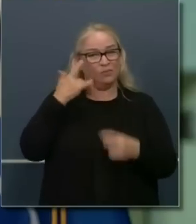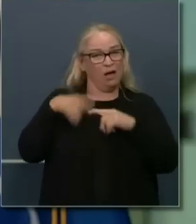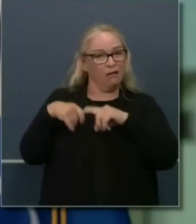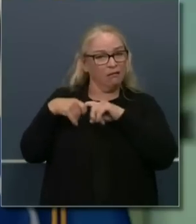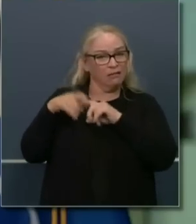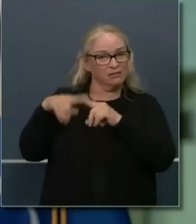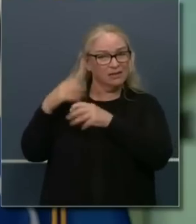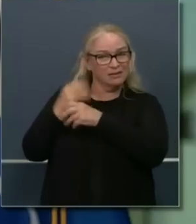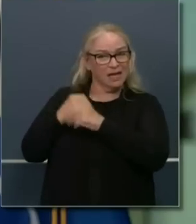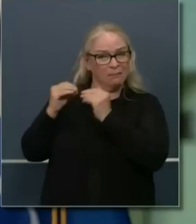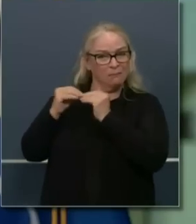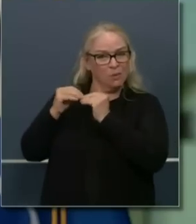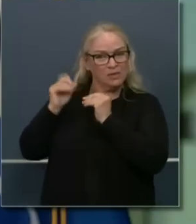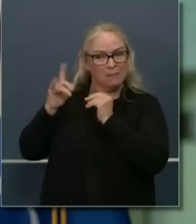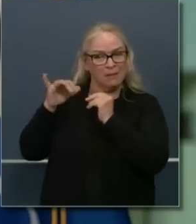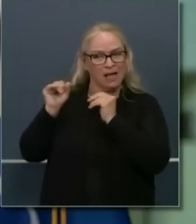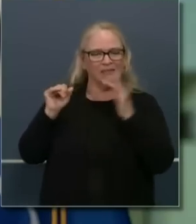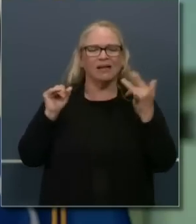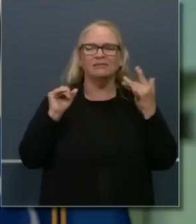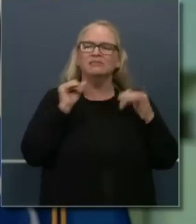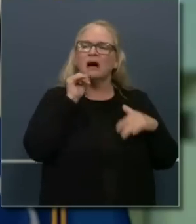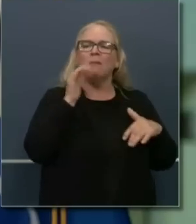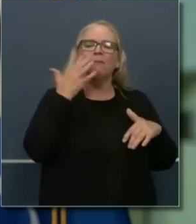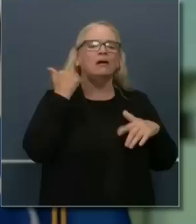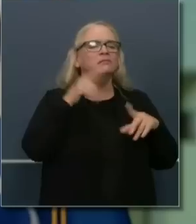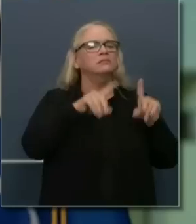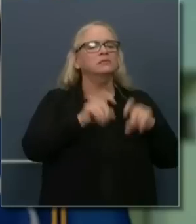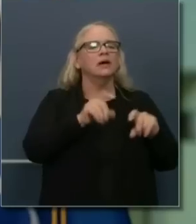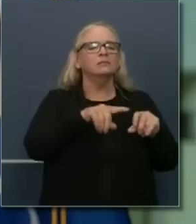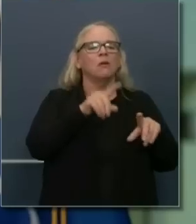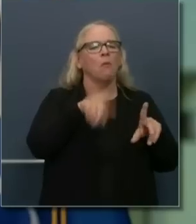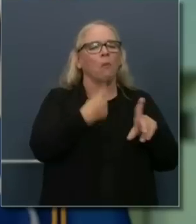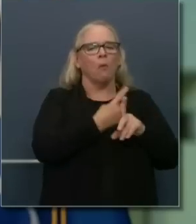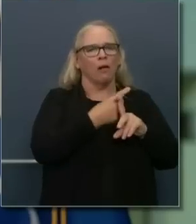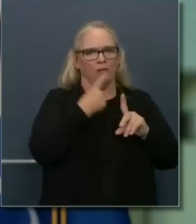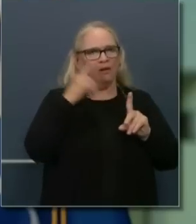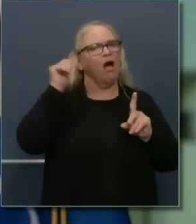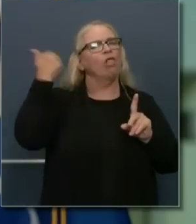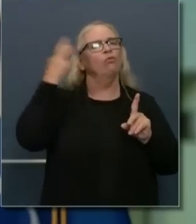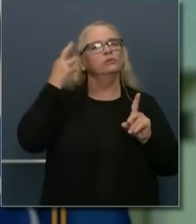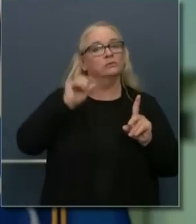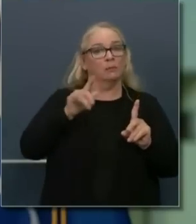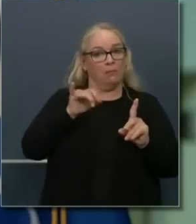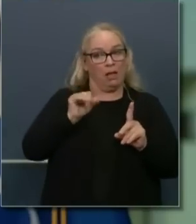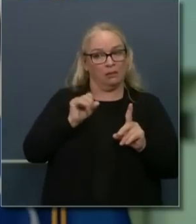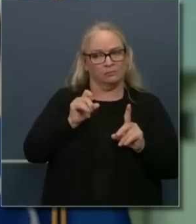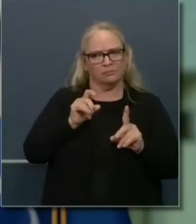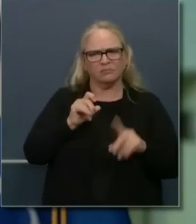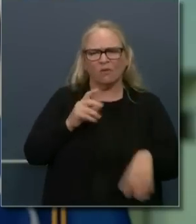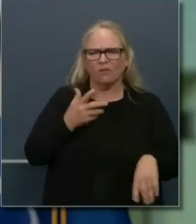COMMUNITY BUT WHEN WE HAVE MORE OF THE AVAILABILITY OF TESTS NOT JUST IN THE TESTING SITES.